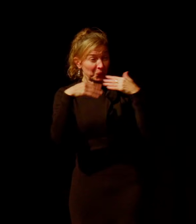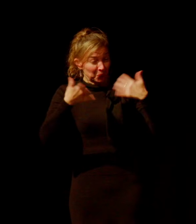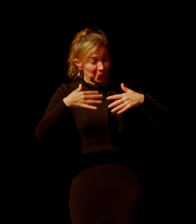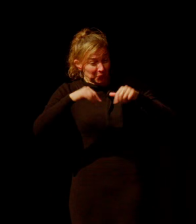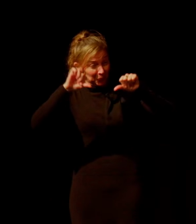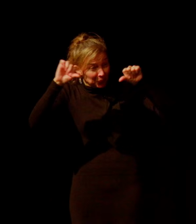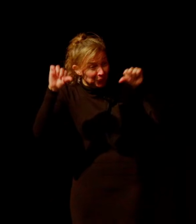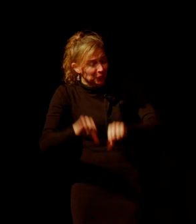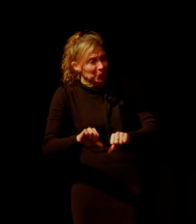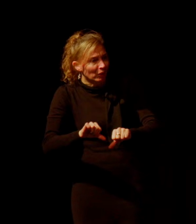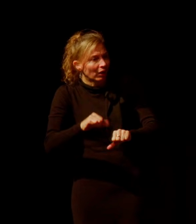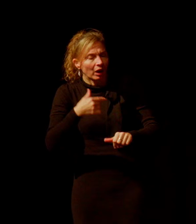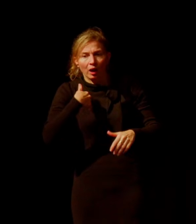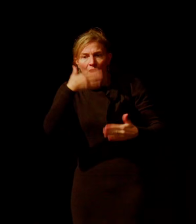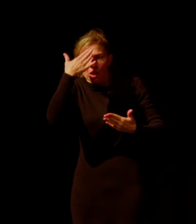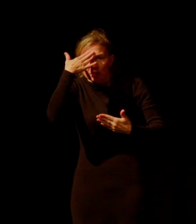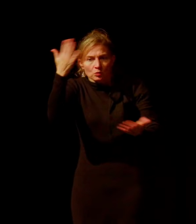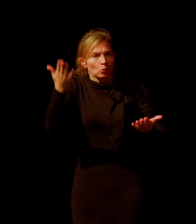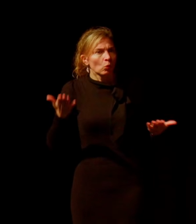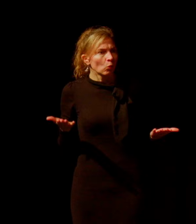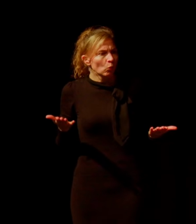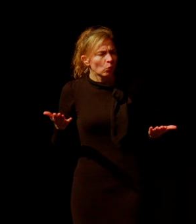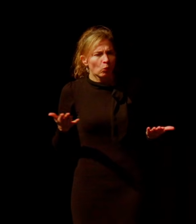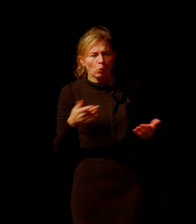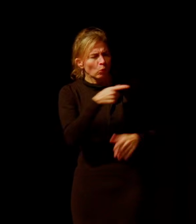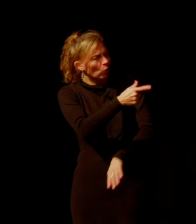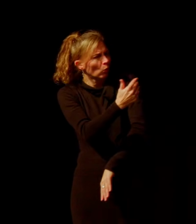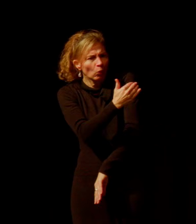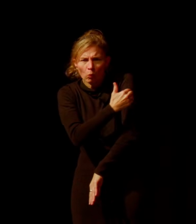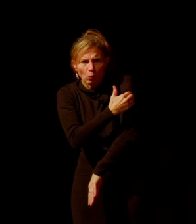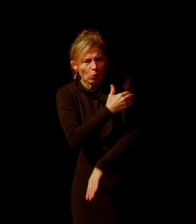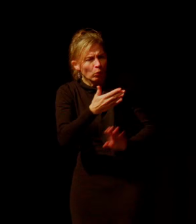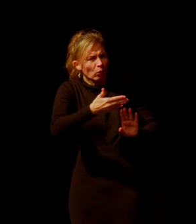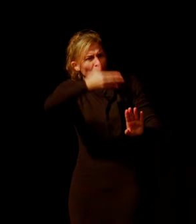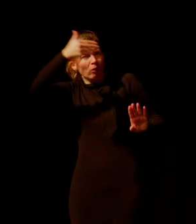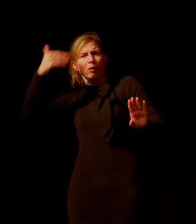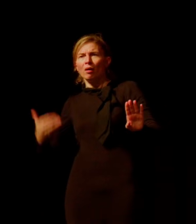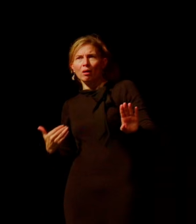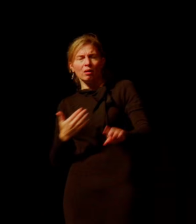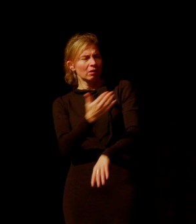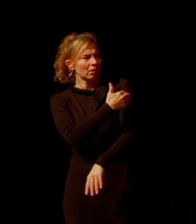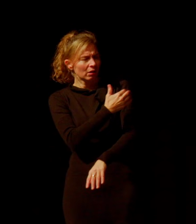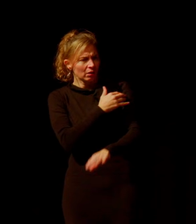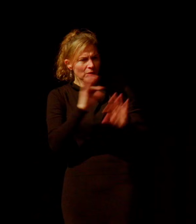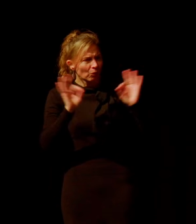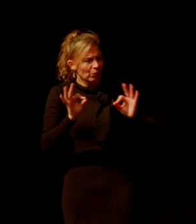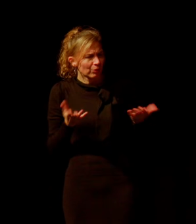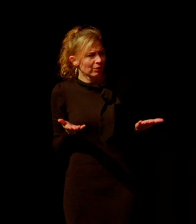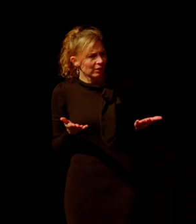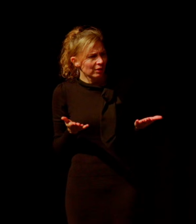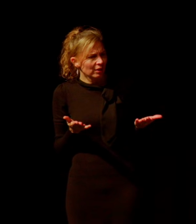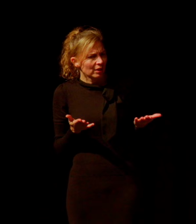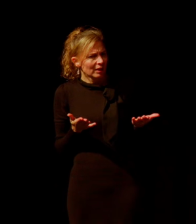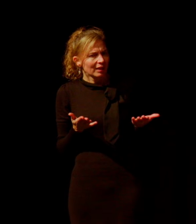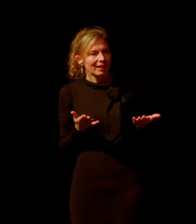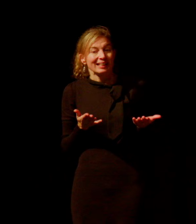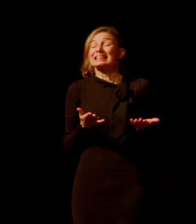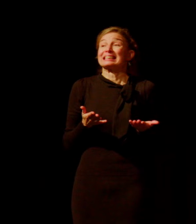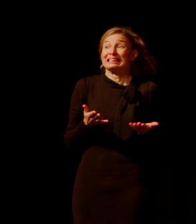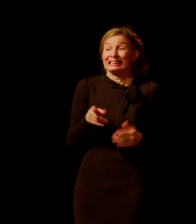I had no idea. Why didn’t you say something much sooner?” At that moment it hit me.